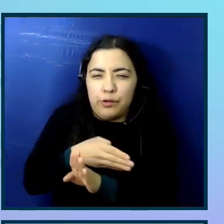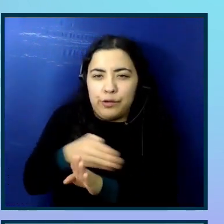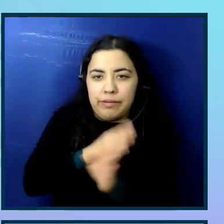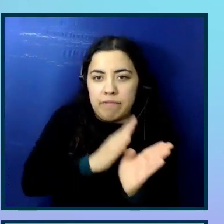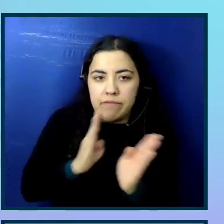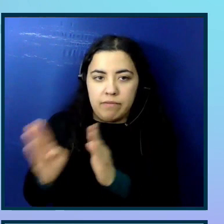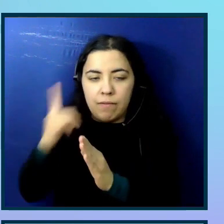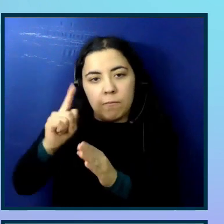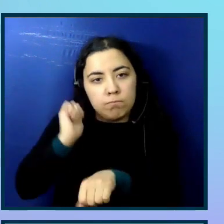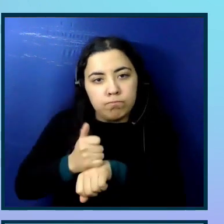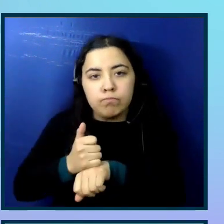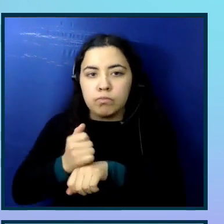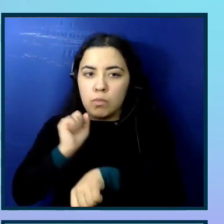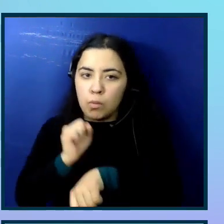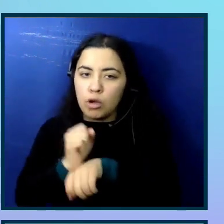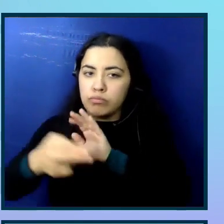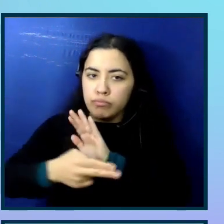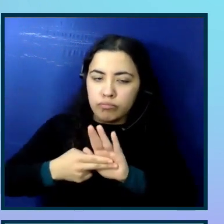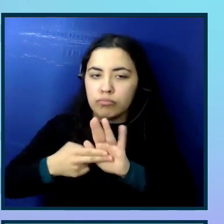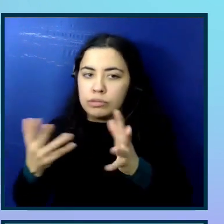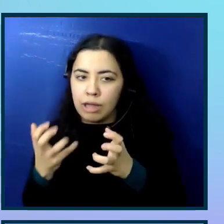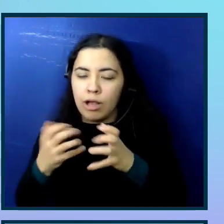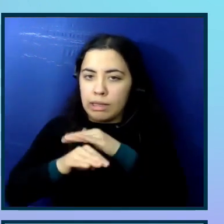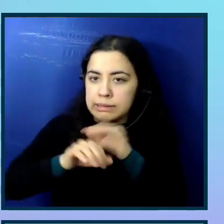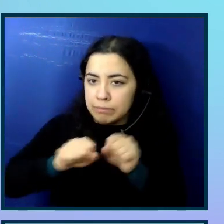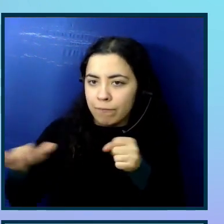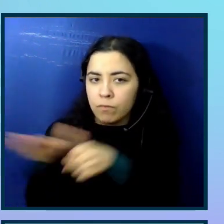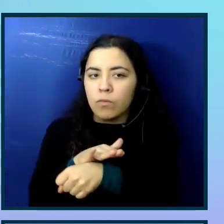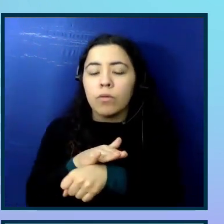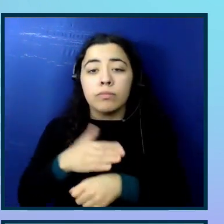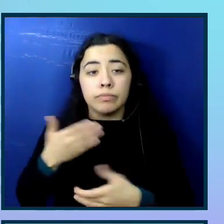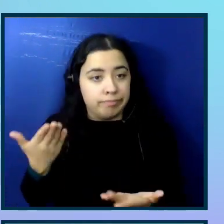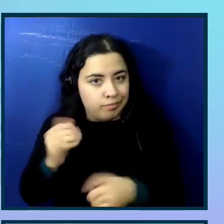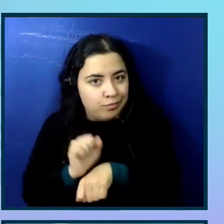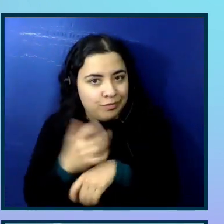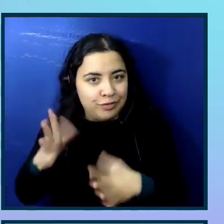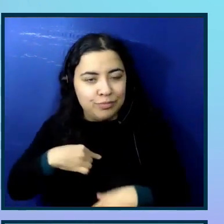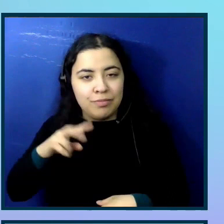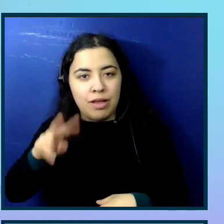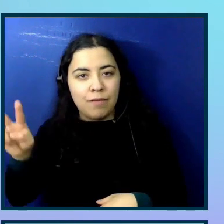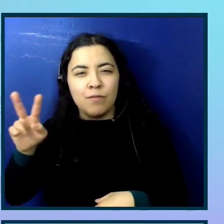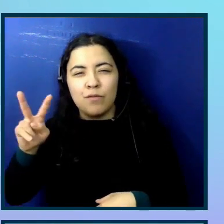So as part of my work at Verizon, we've spent a lot of time over the past, how many years